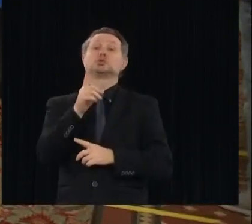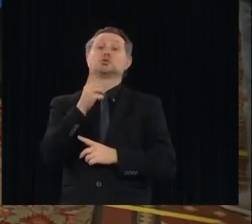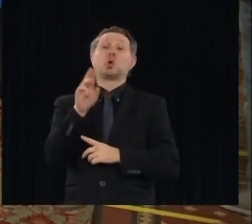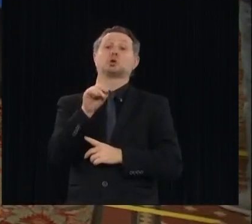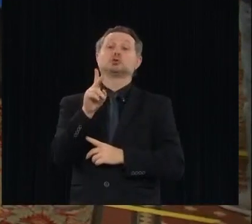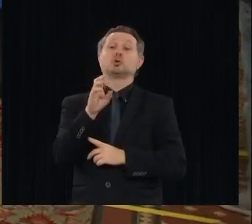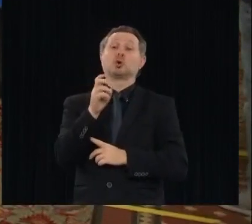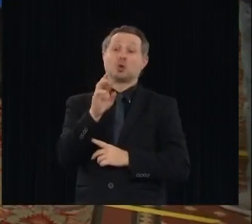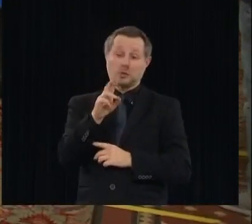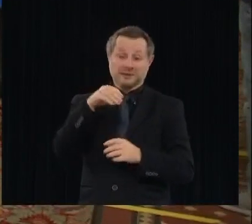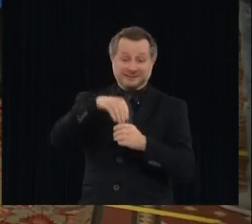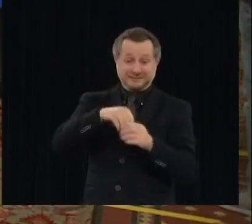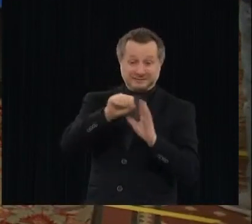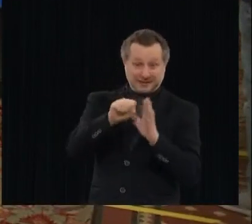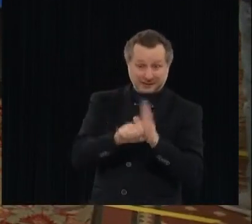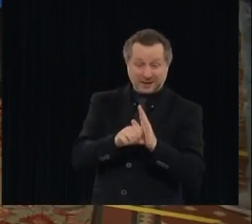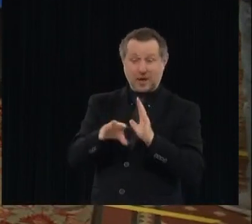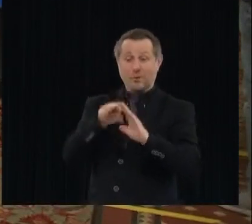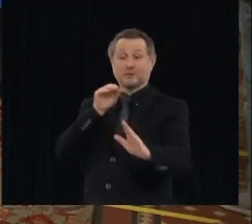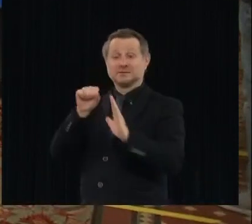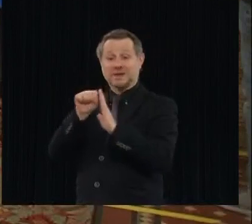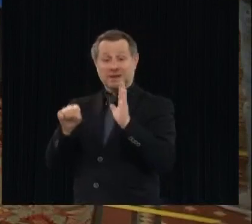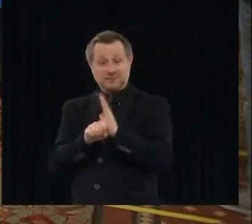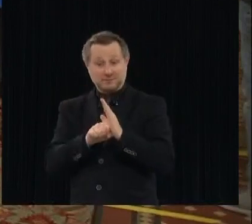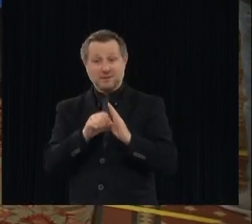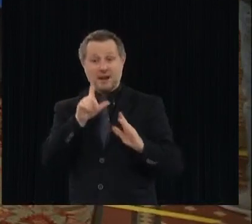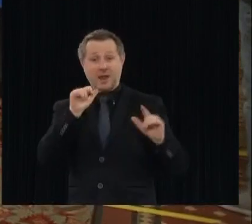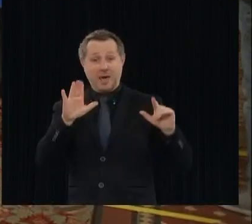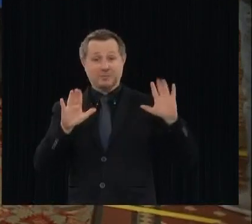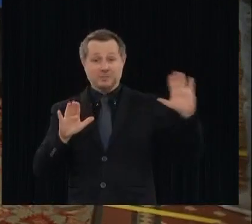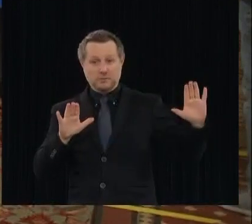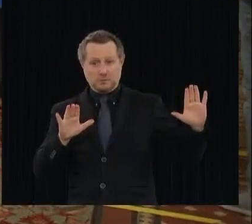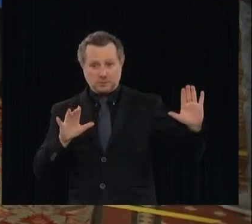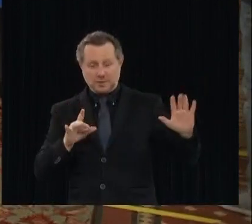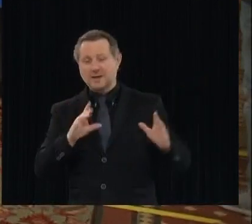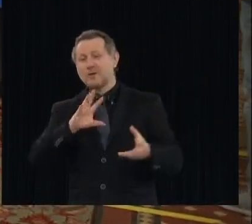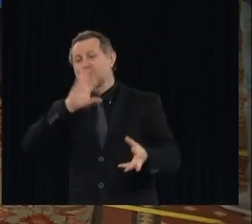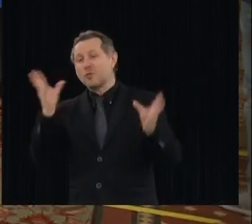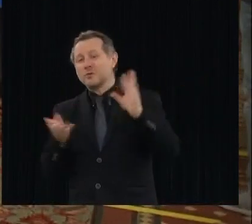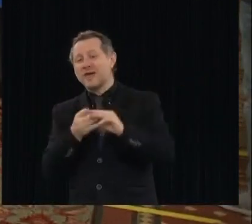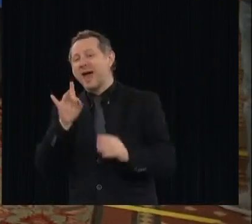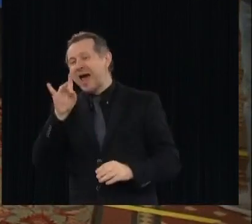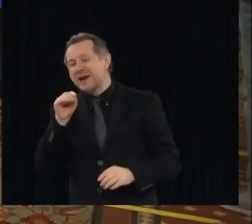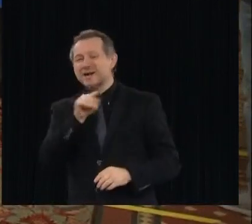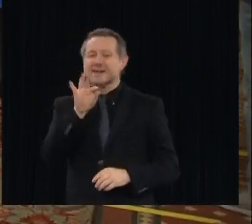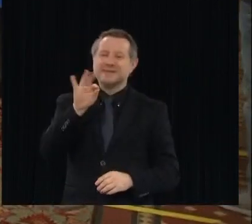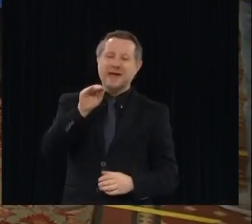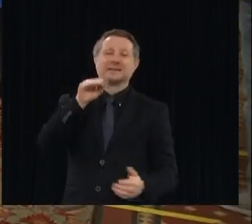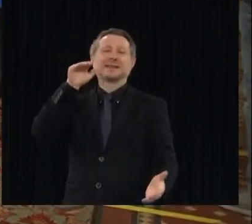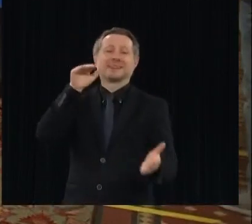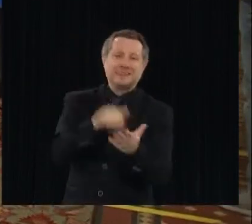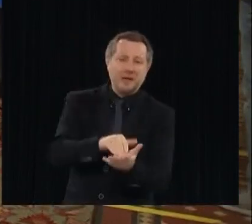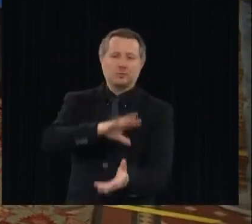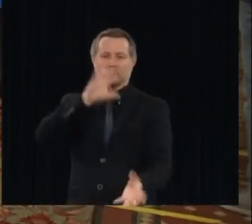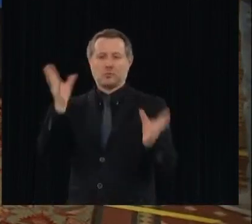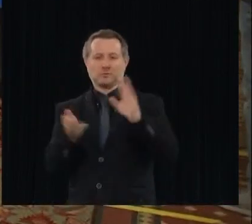NARC NARK /-* /-* [ INAUDIBL QUESTION ]. COMBINE BETWEEN INSTATE AND